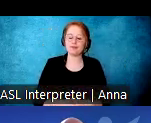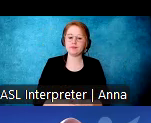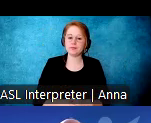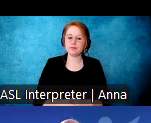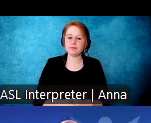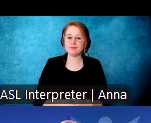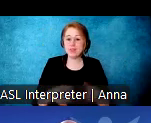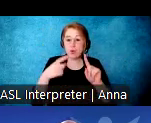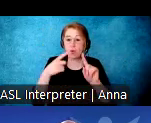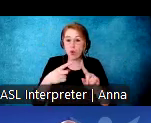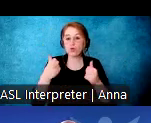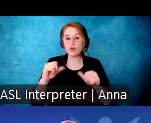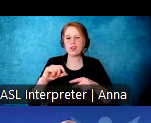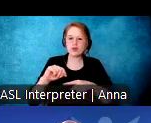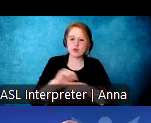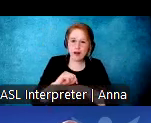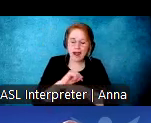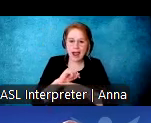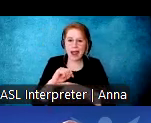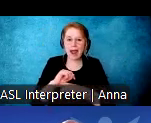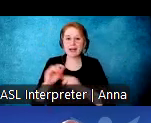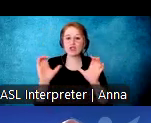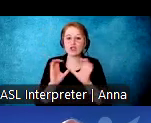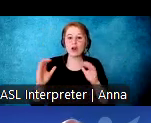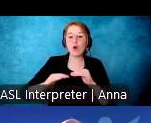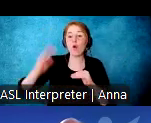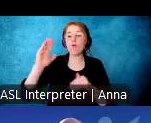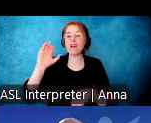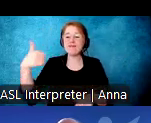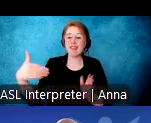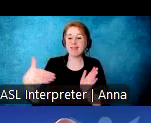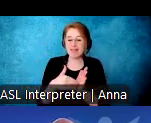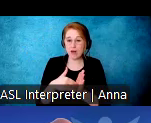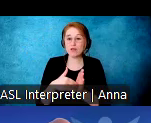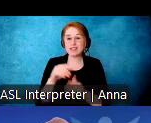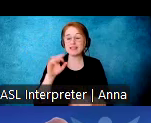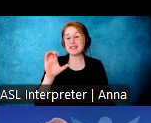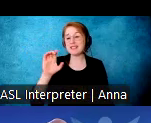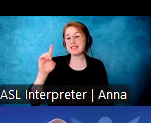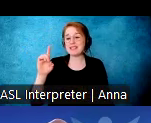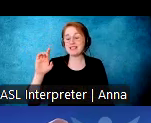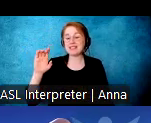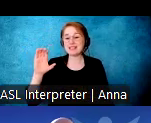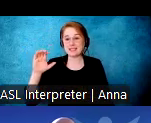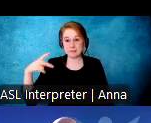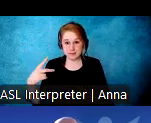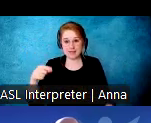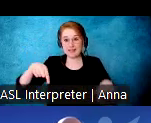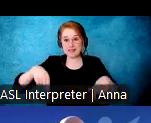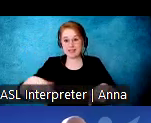and certify over 10,000 direct care professionals across the state. You have the opportunity to take the training for free